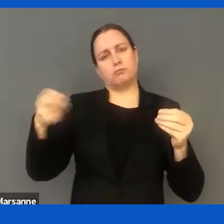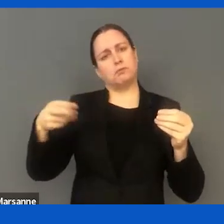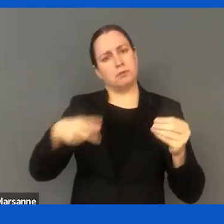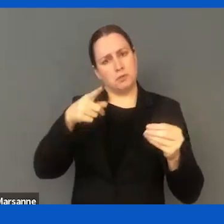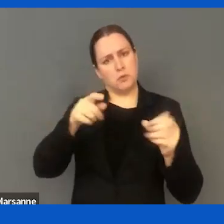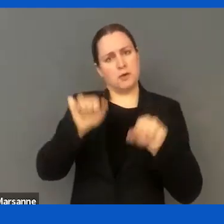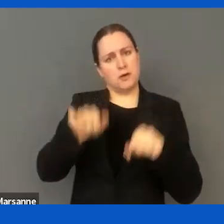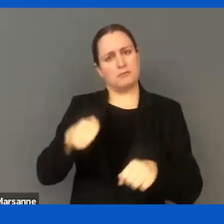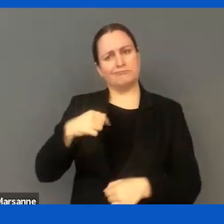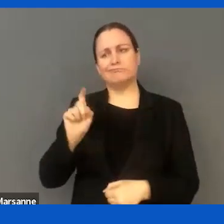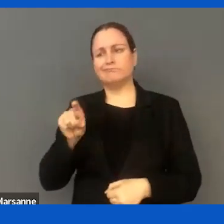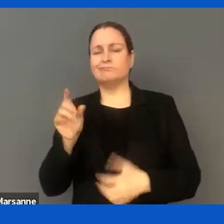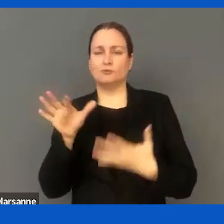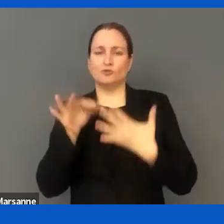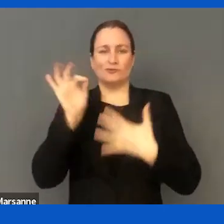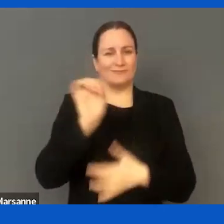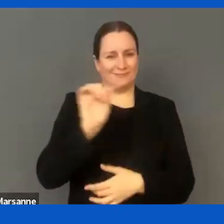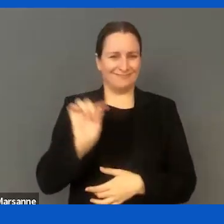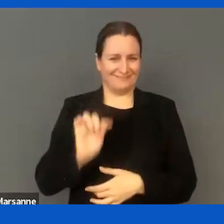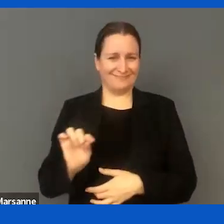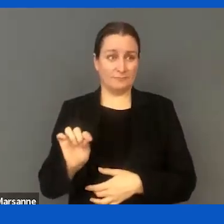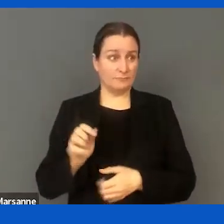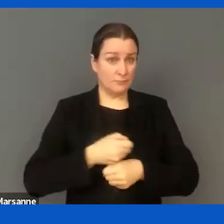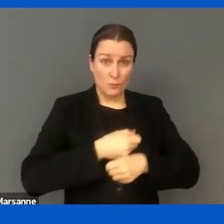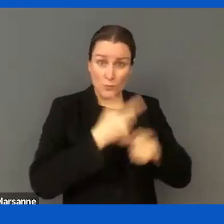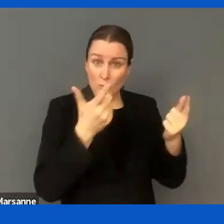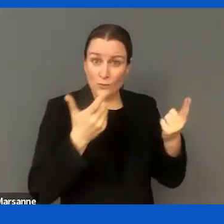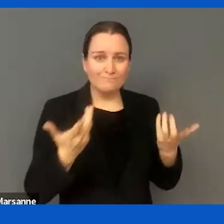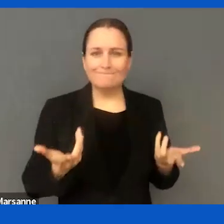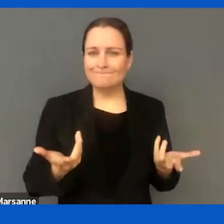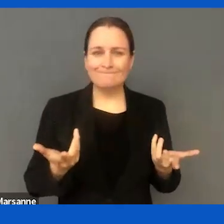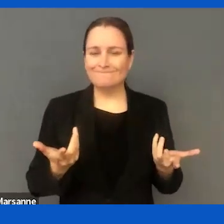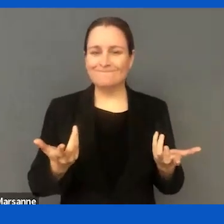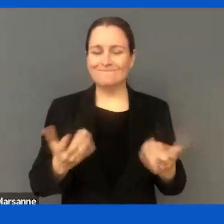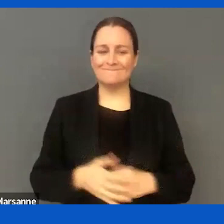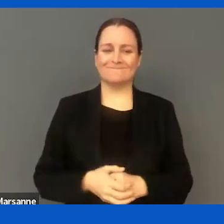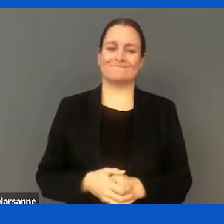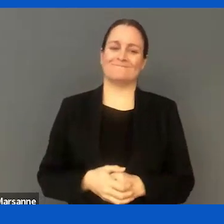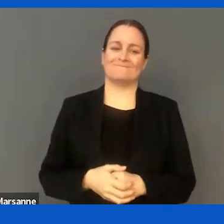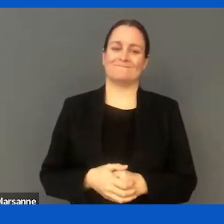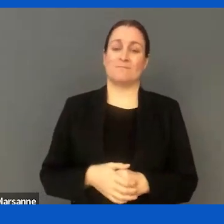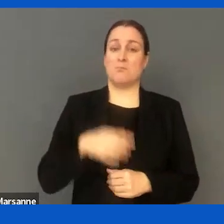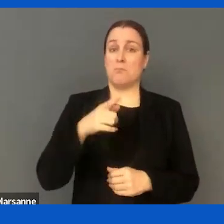I haven't seen a tool that automatically create caption and put that caption